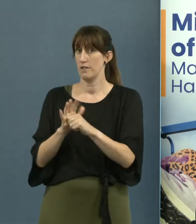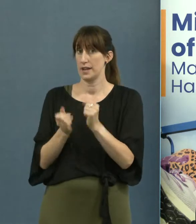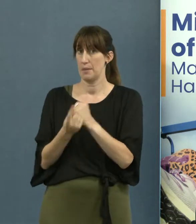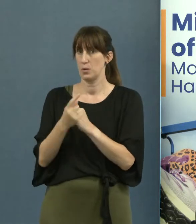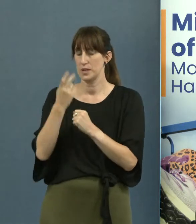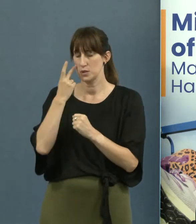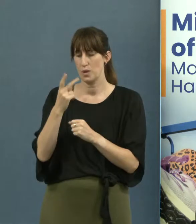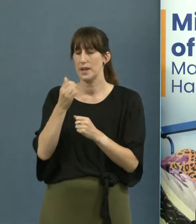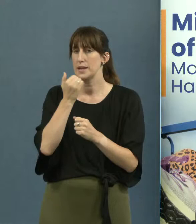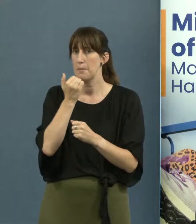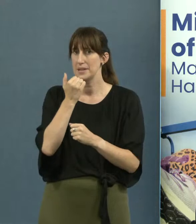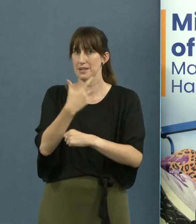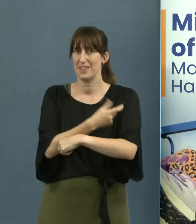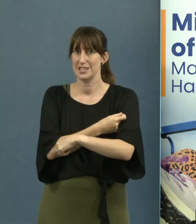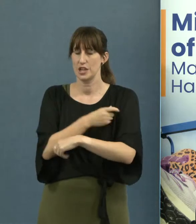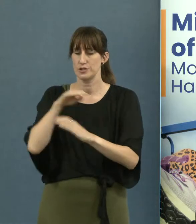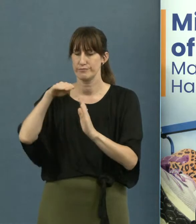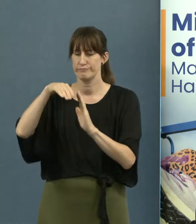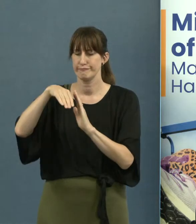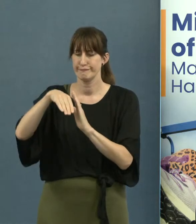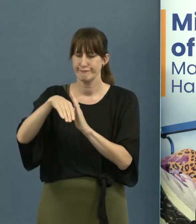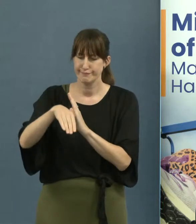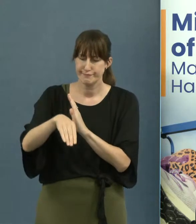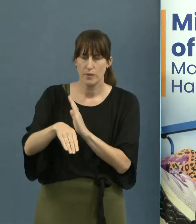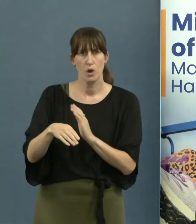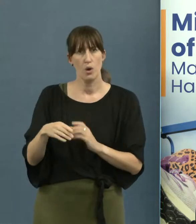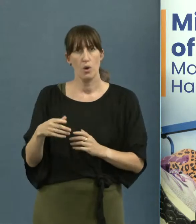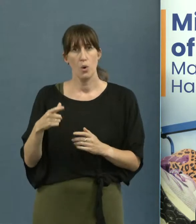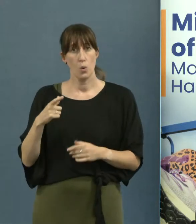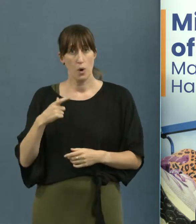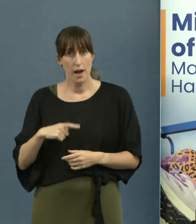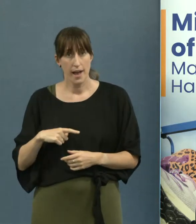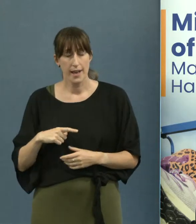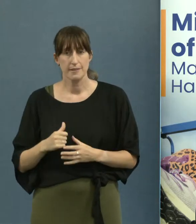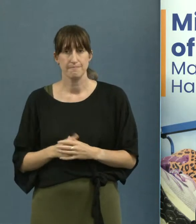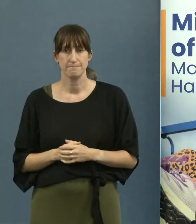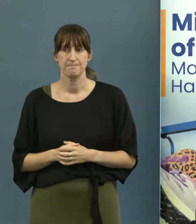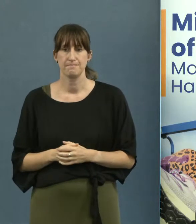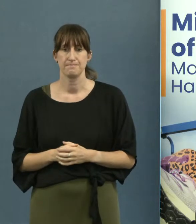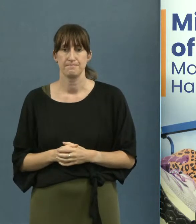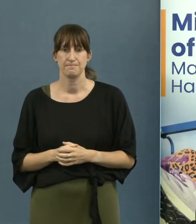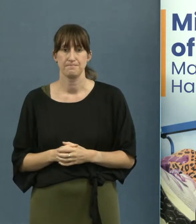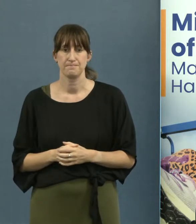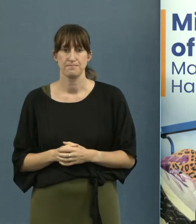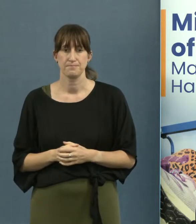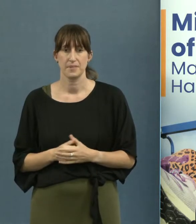pattern of decline before COVI.